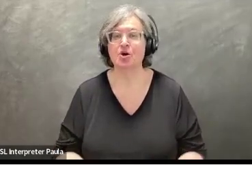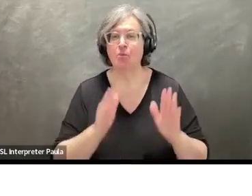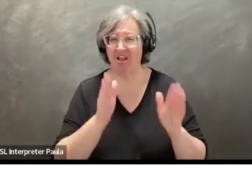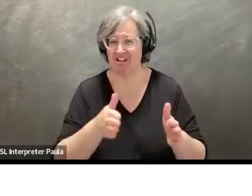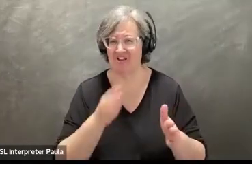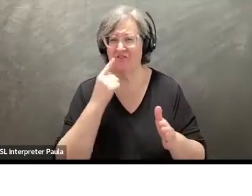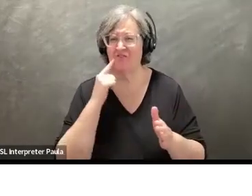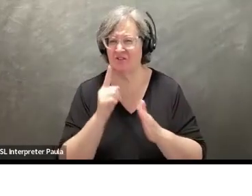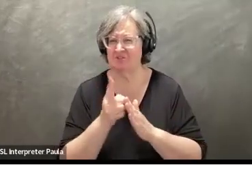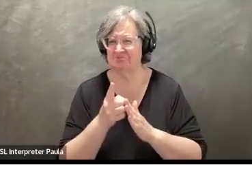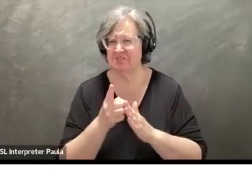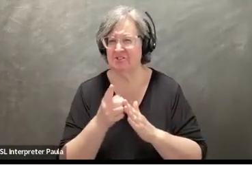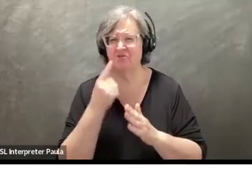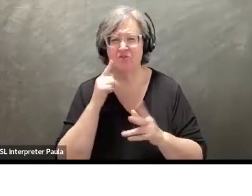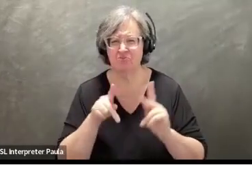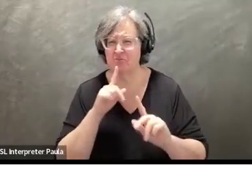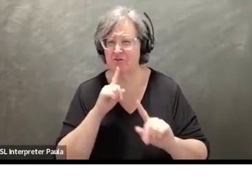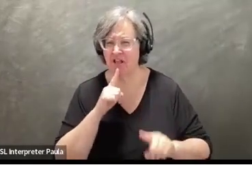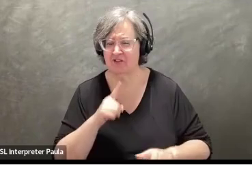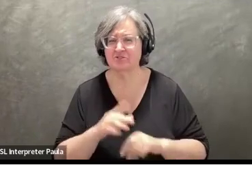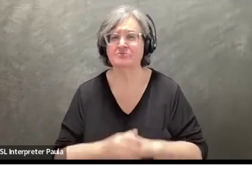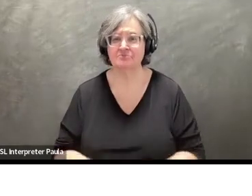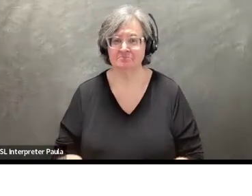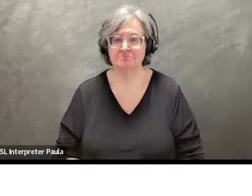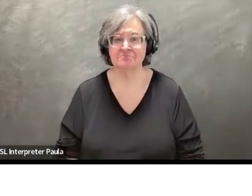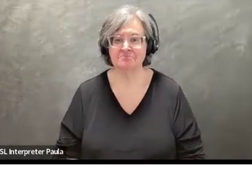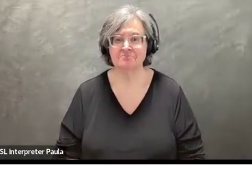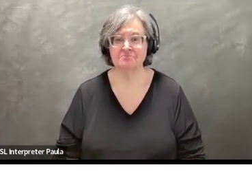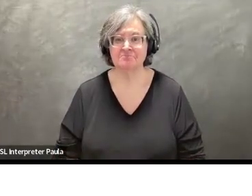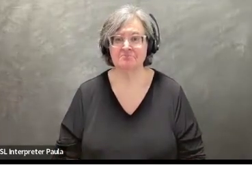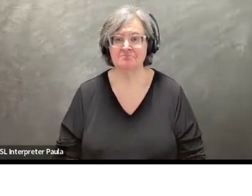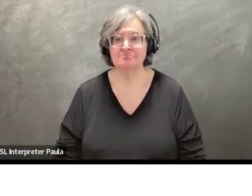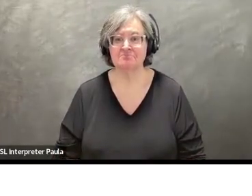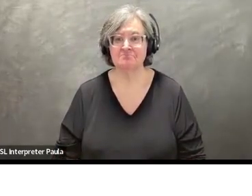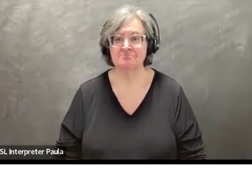another second or so lower, and then we'll pull it down and carry on.